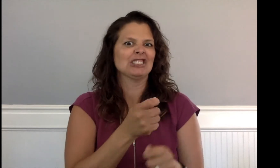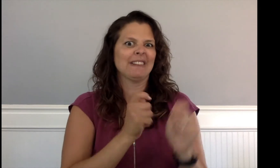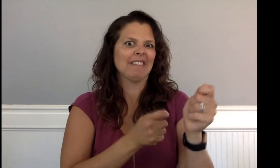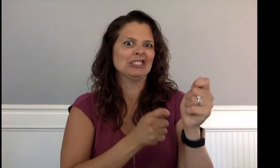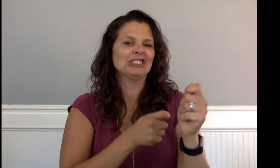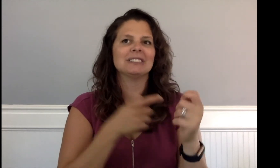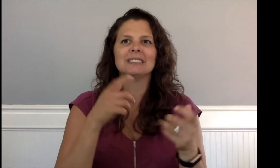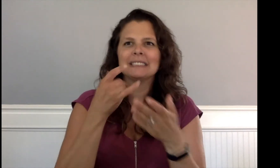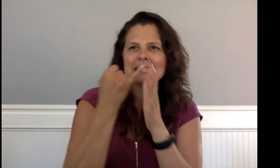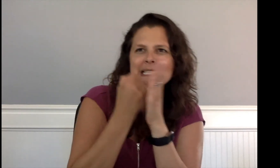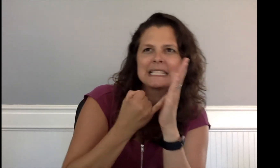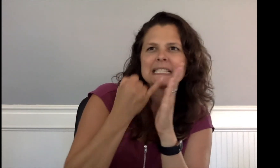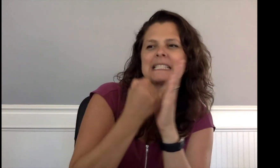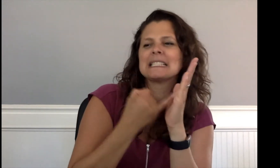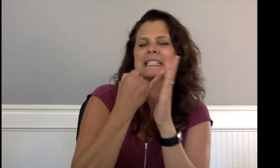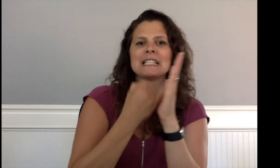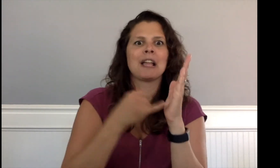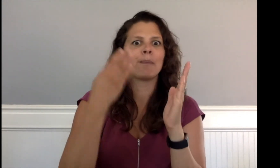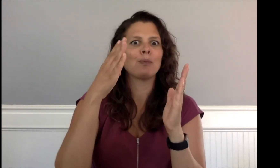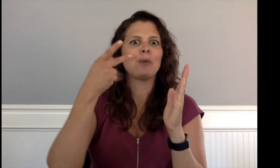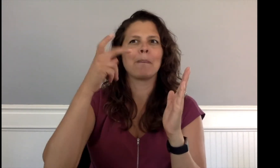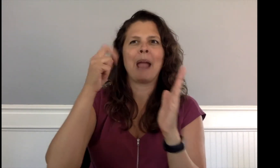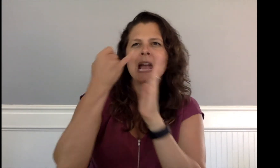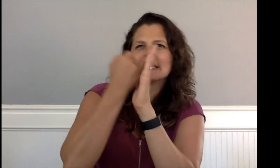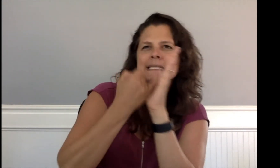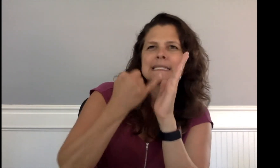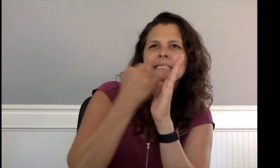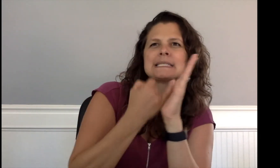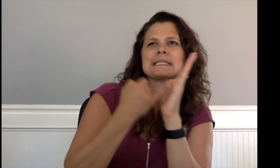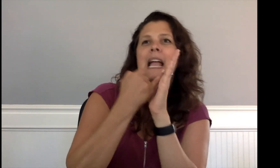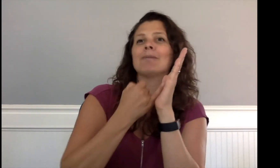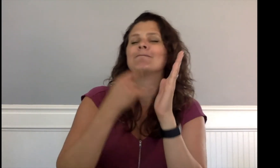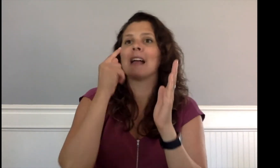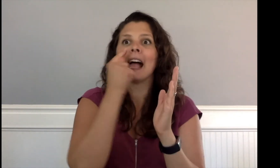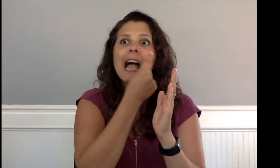himself signing "fish." Charlie only had a blue pen, so he